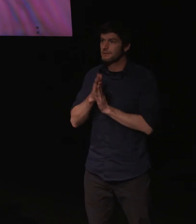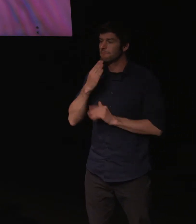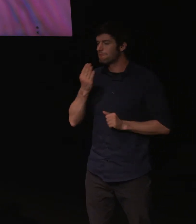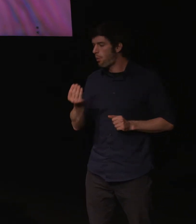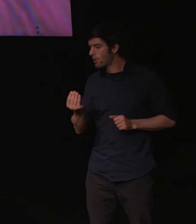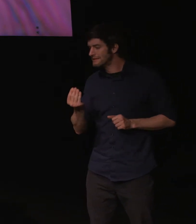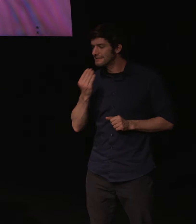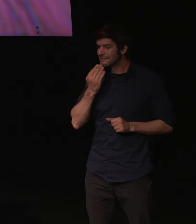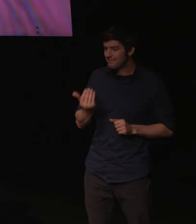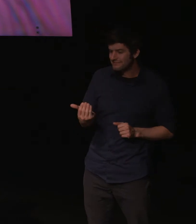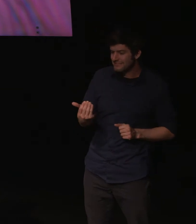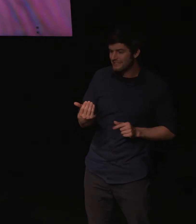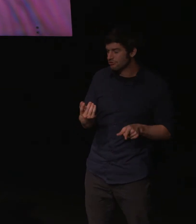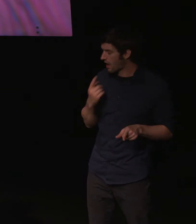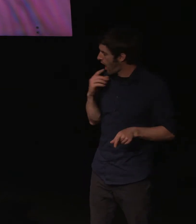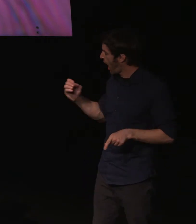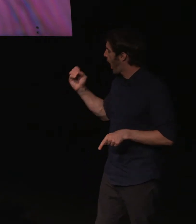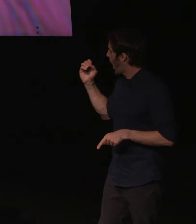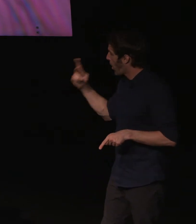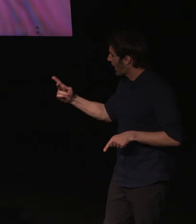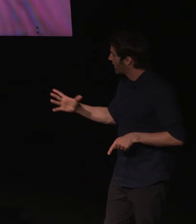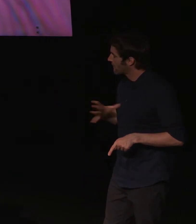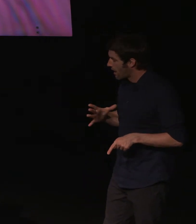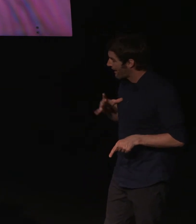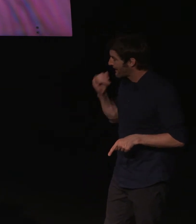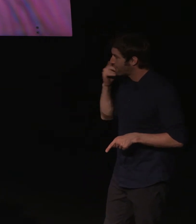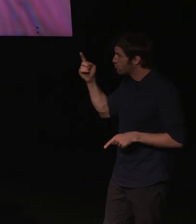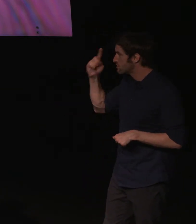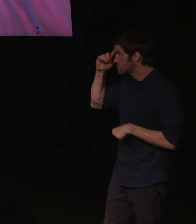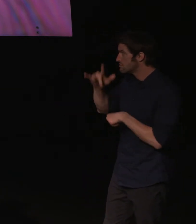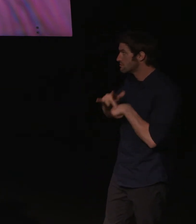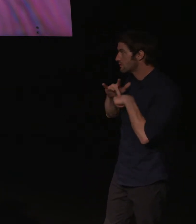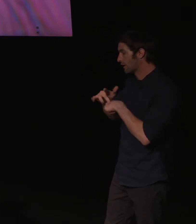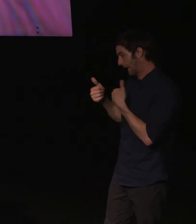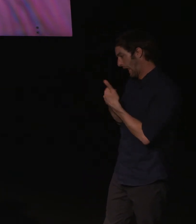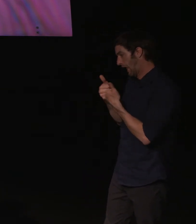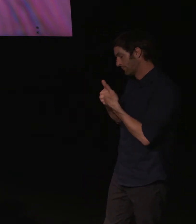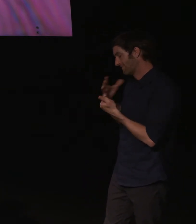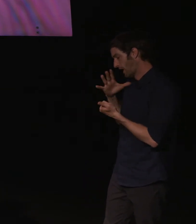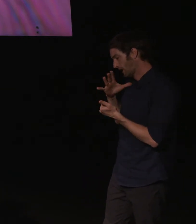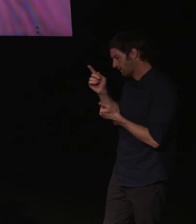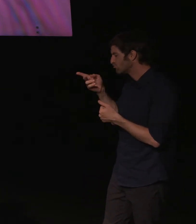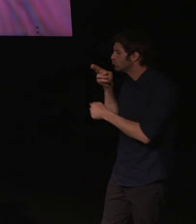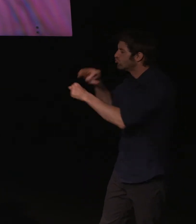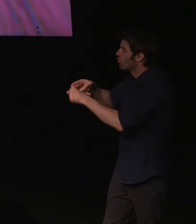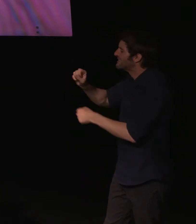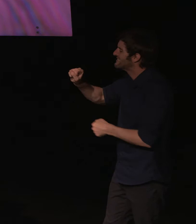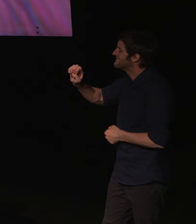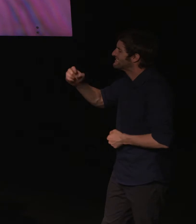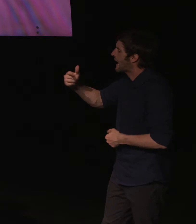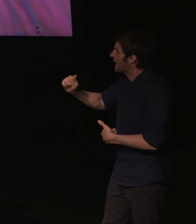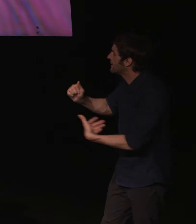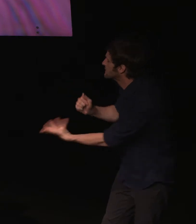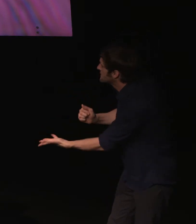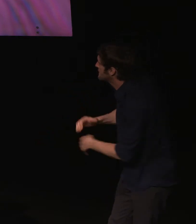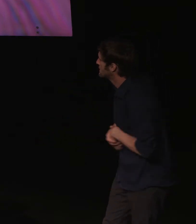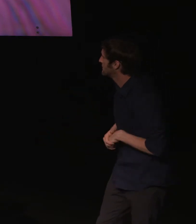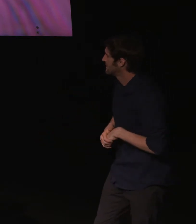she's like, "Okay, if you're going to stick with this why don't you join like Sega or something?" I'm like, "No, mom.